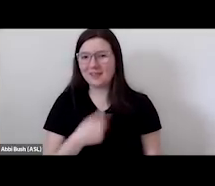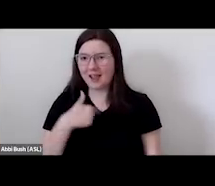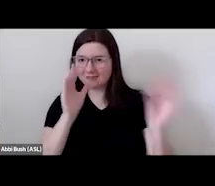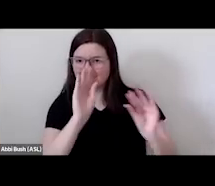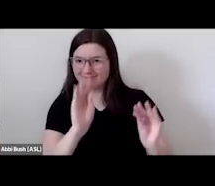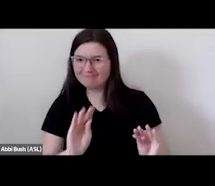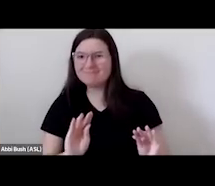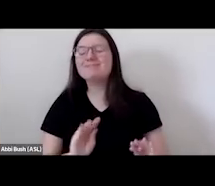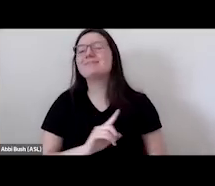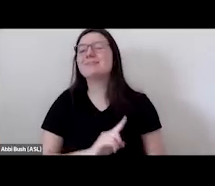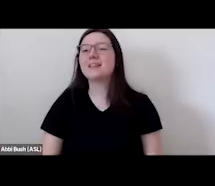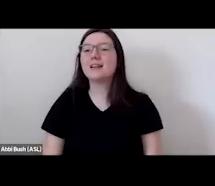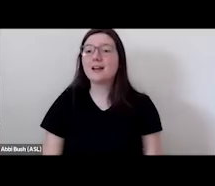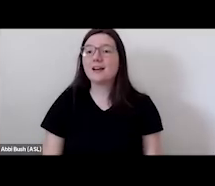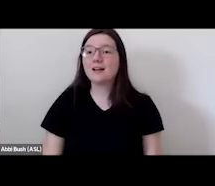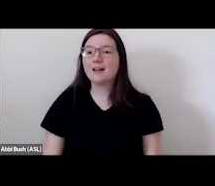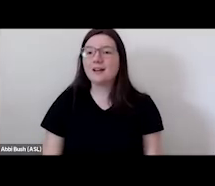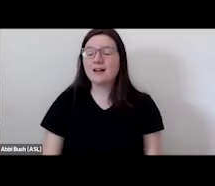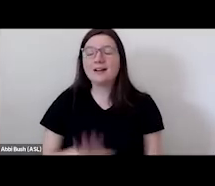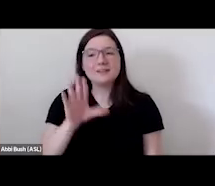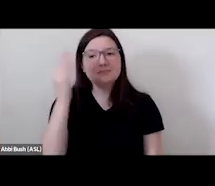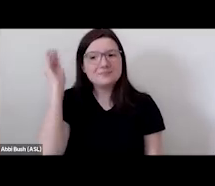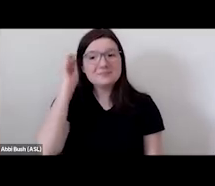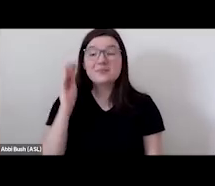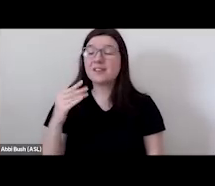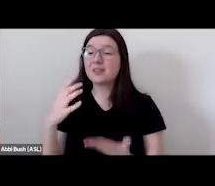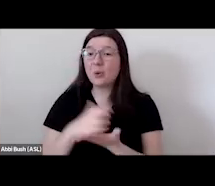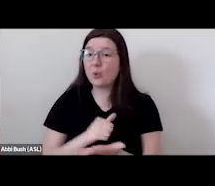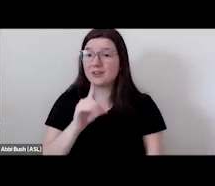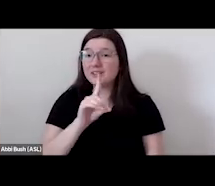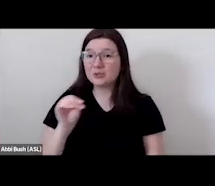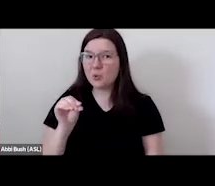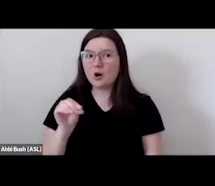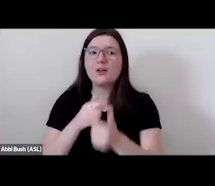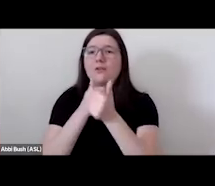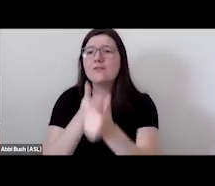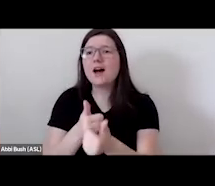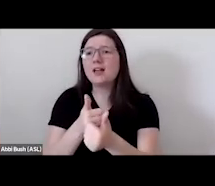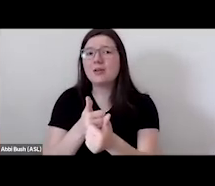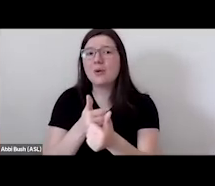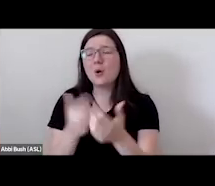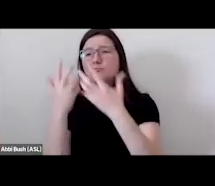when you're treating a hoarding disorder, it never flows as perfect as like this flow chart makes it look right?